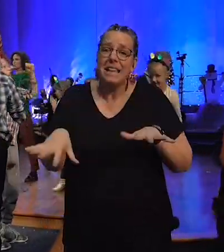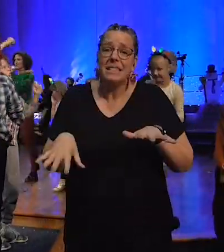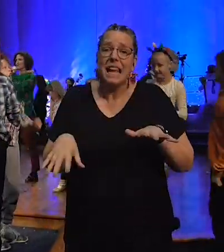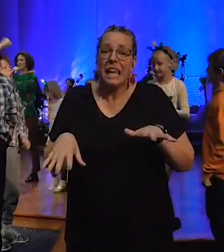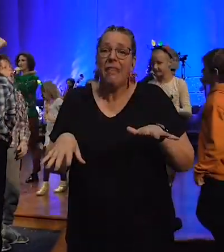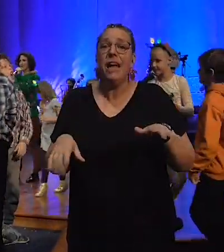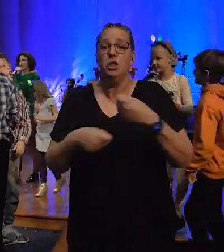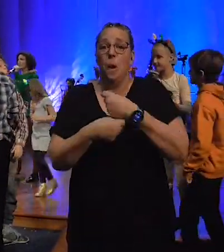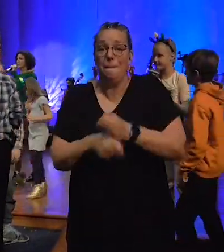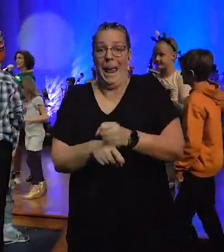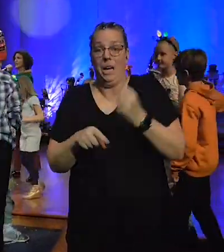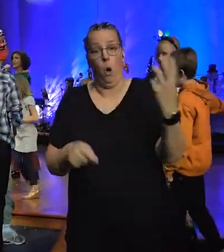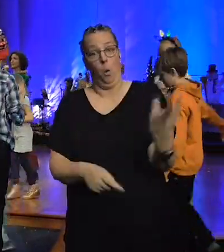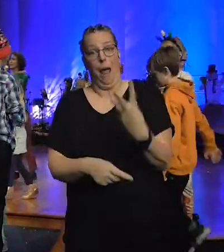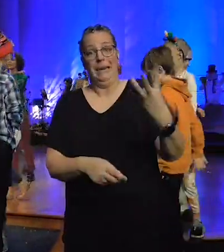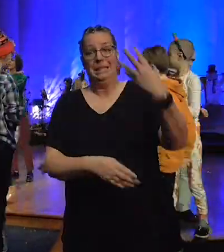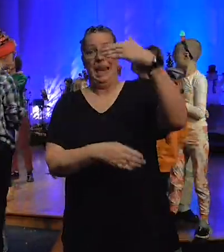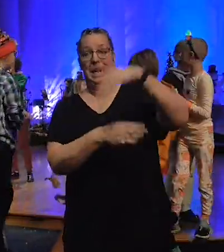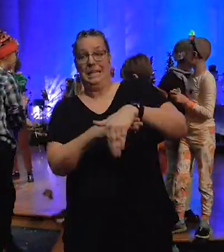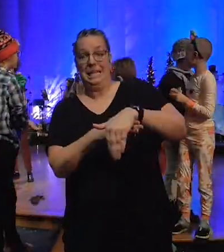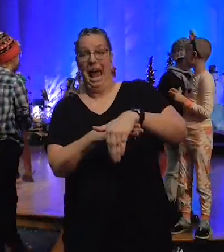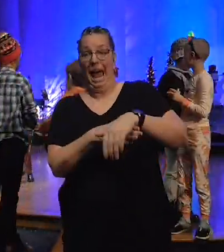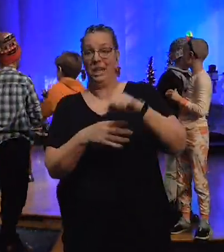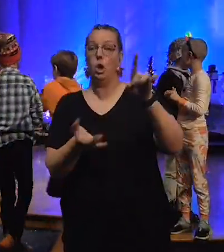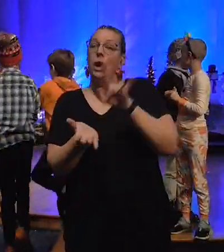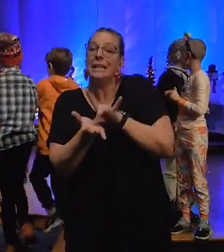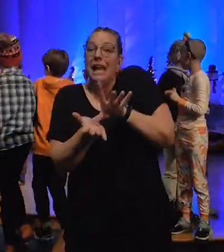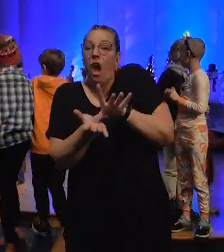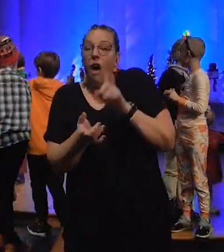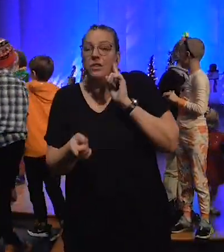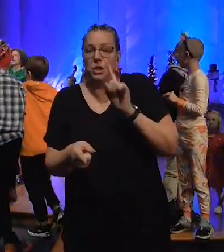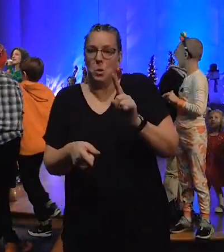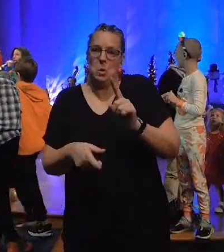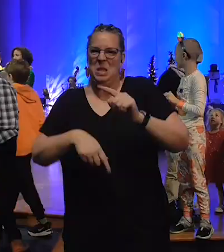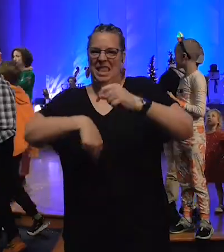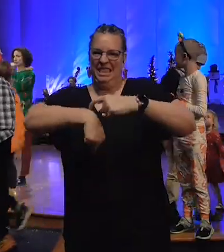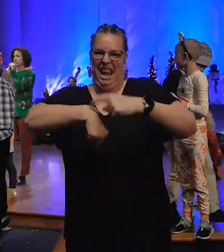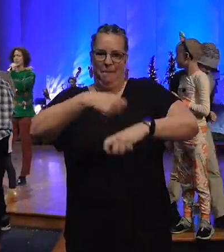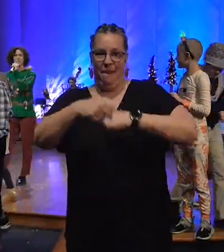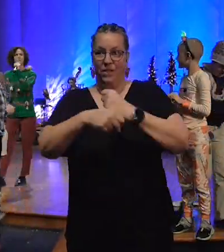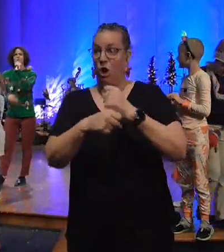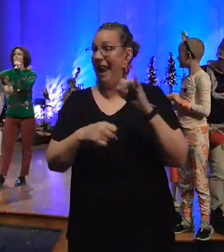all so much for coming it is a blessing that you made this Wednesday night your kickoff to